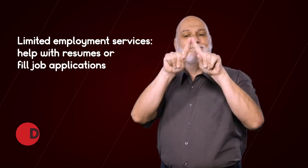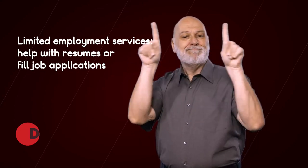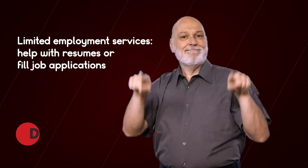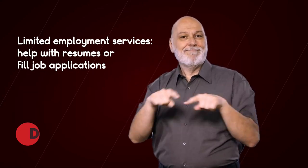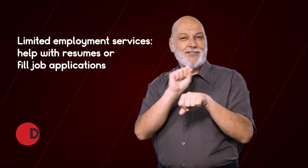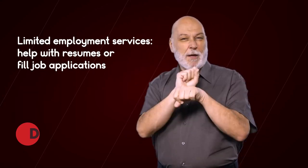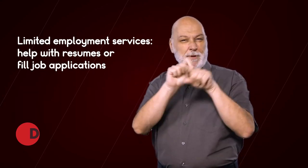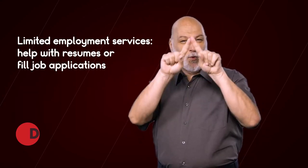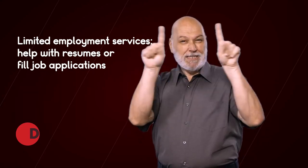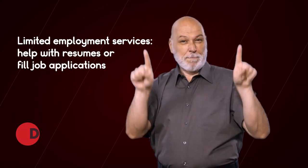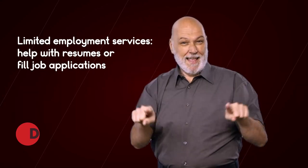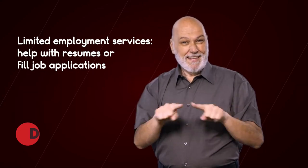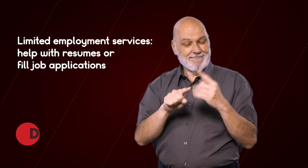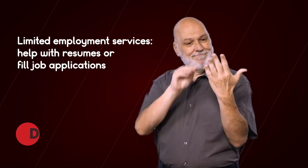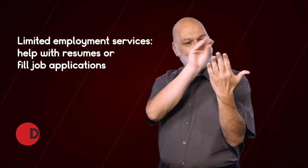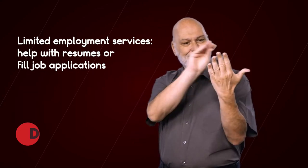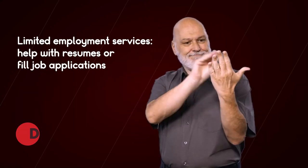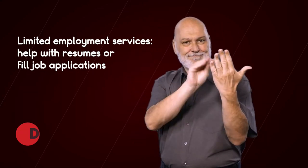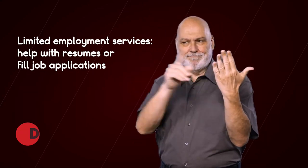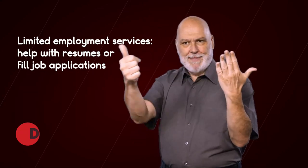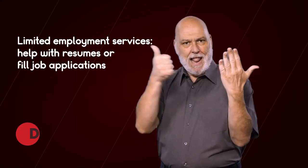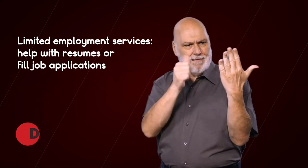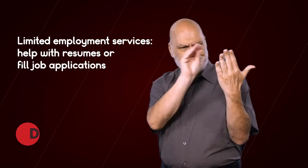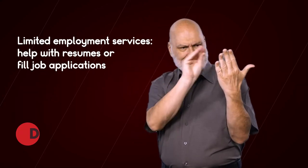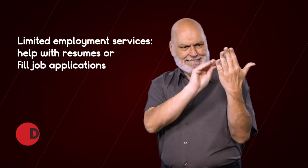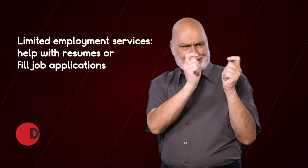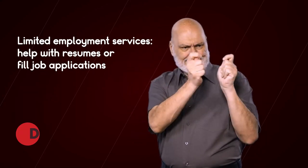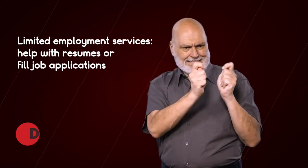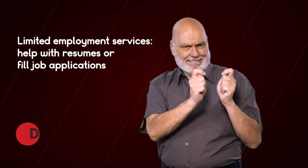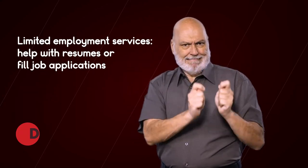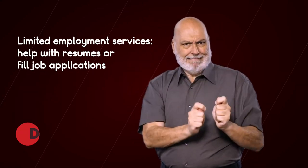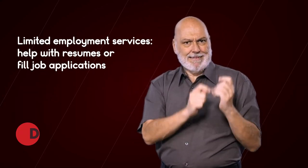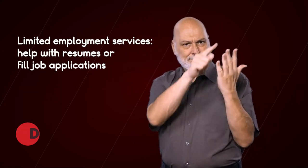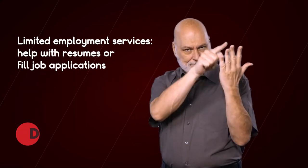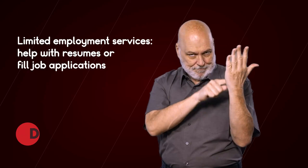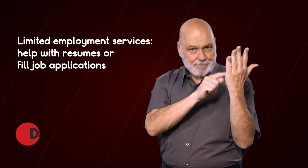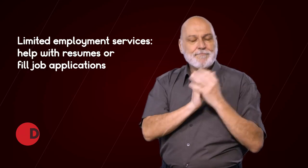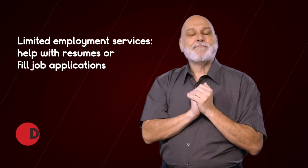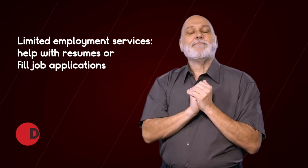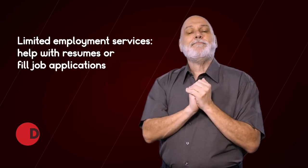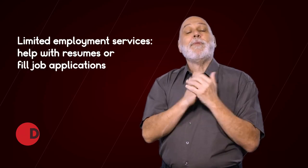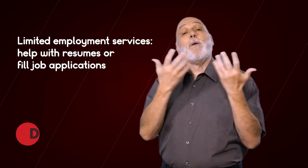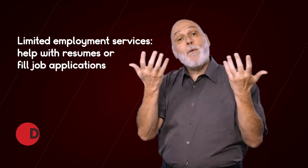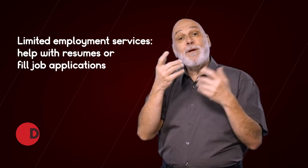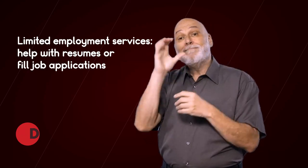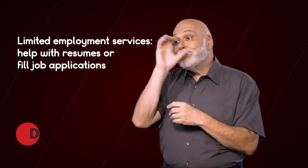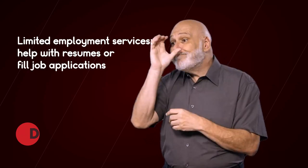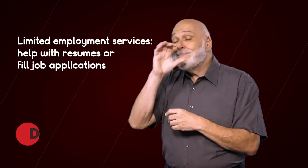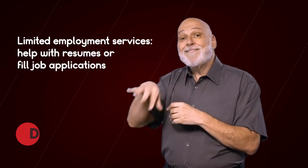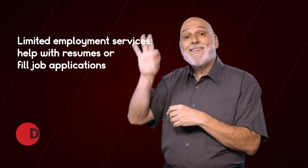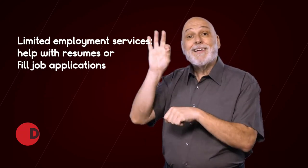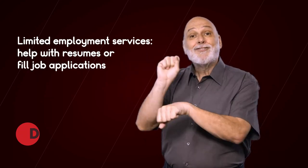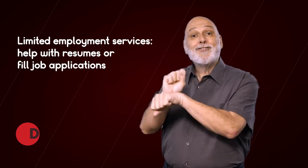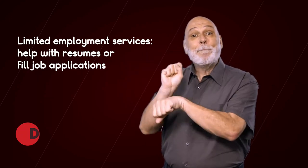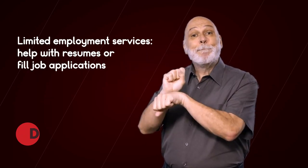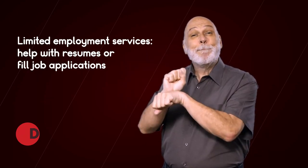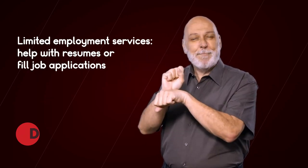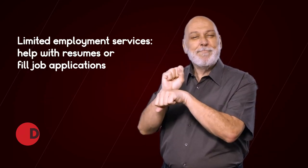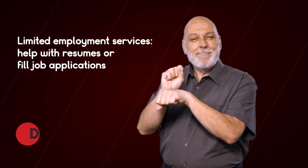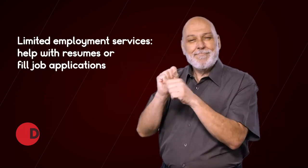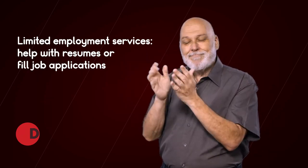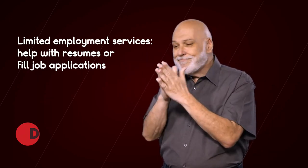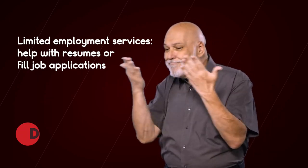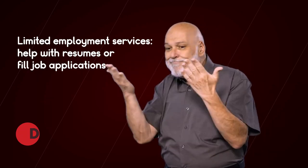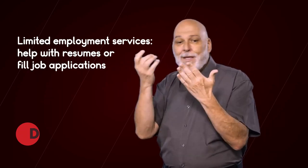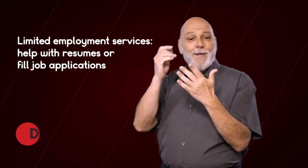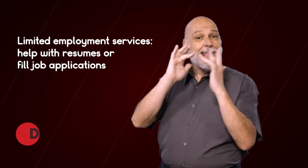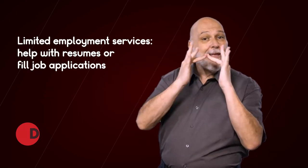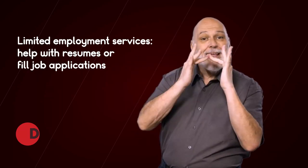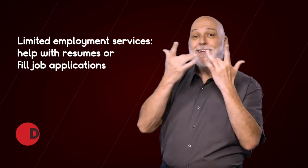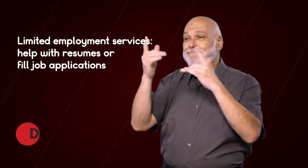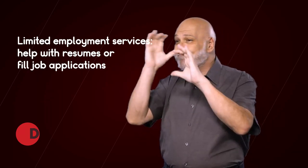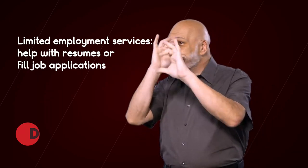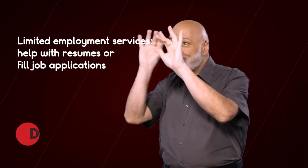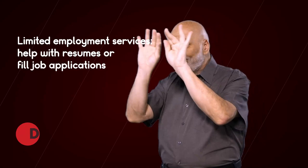services but their services are generally to give help